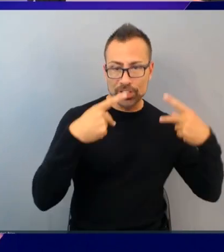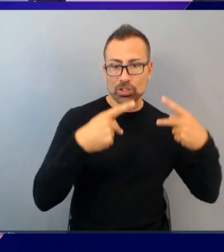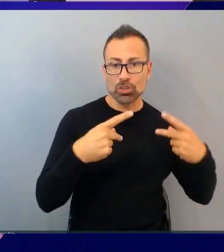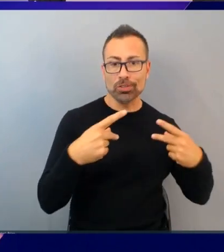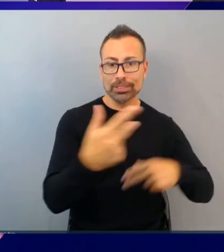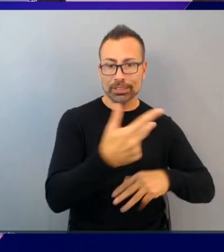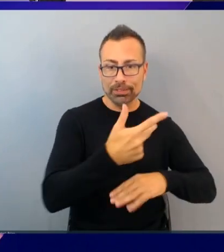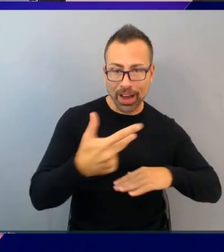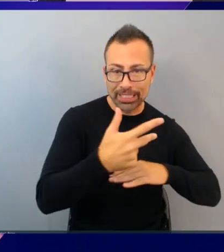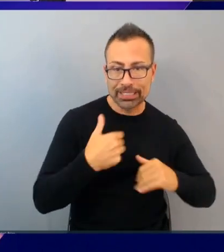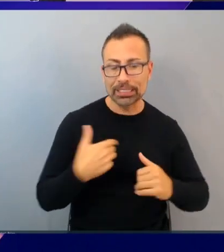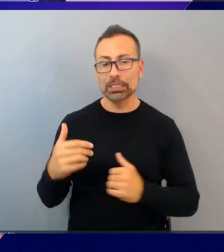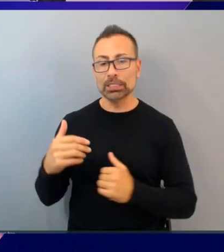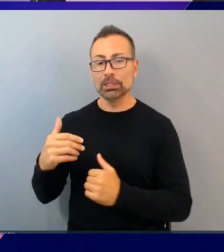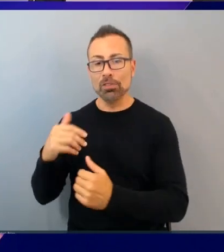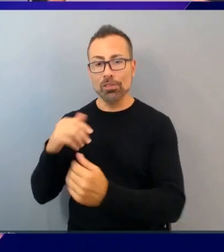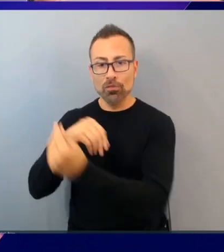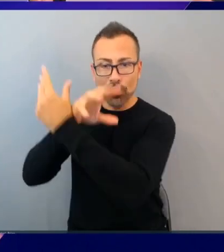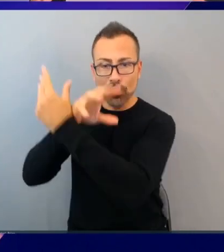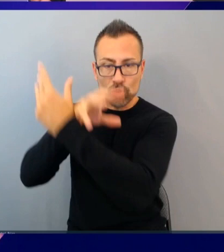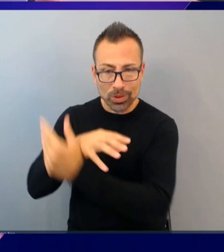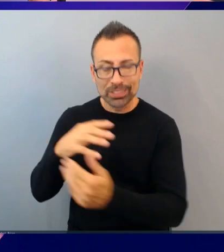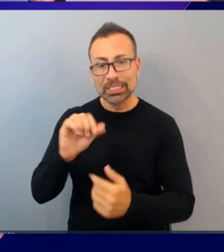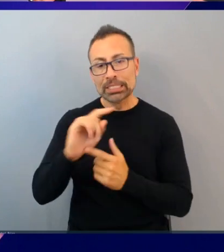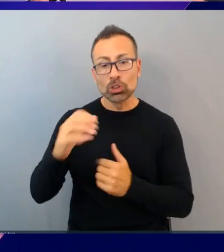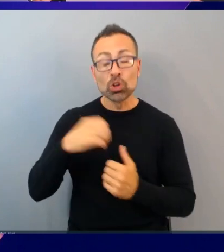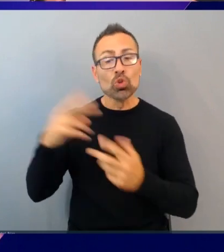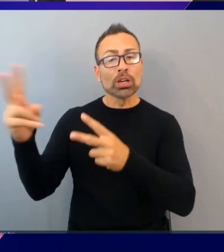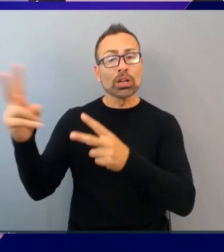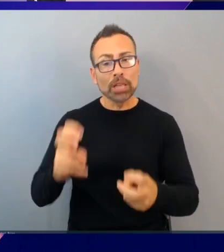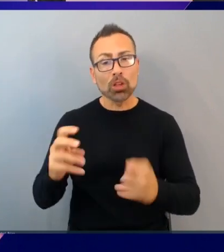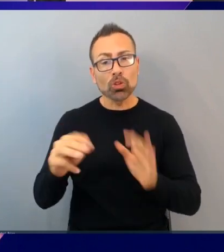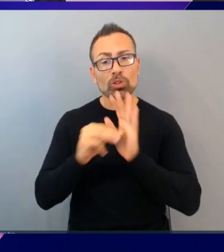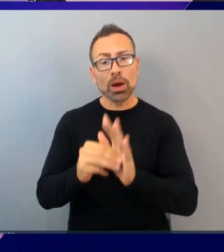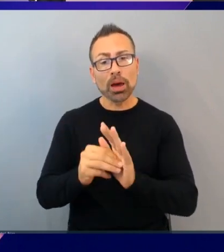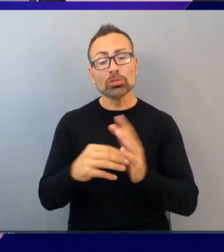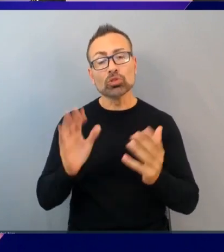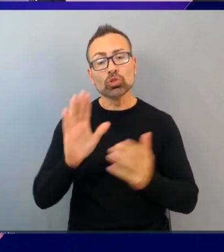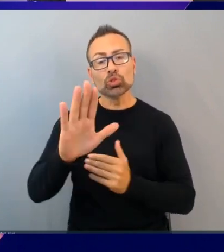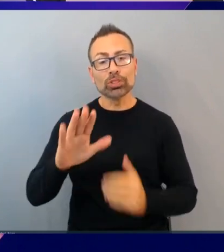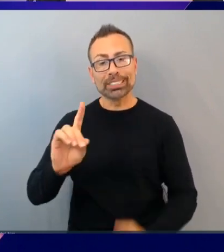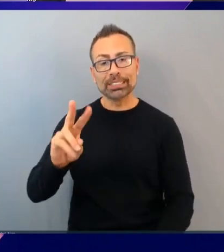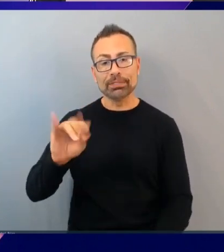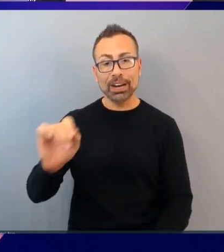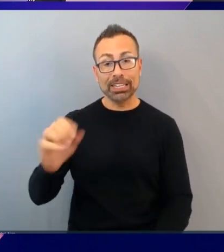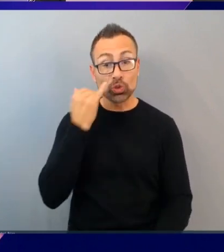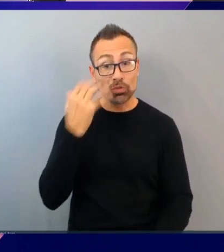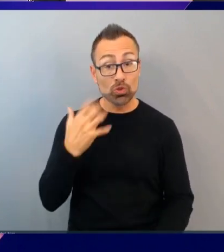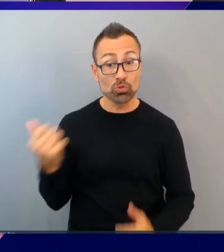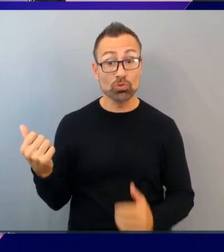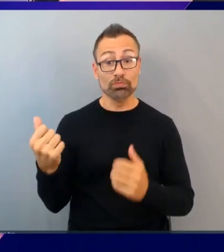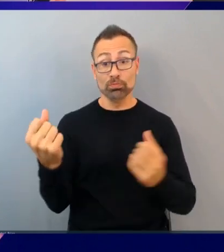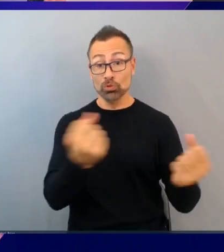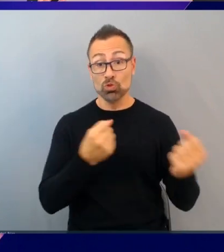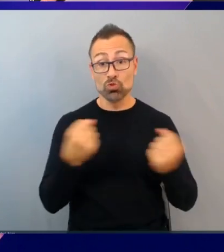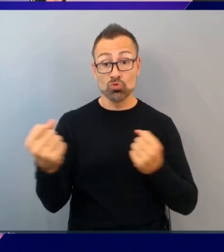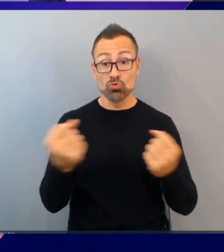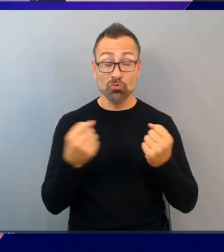download them to your local device so that if you wanted to race with a physical car, you'd be able to do so. You'd just be prevented from additional training time